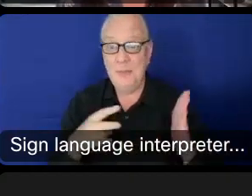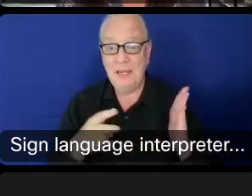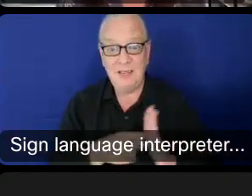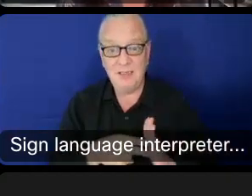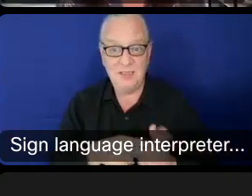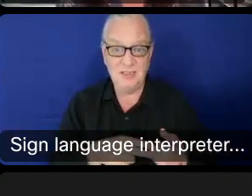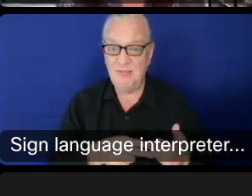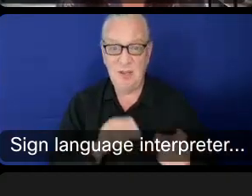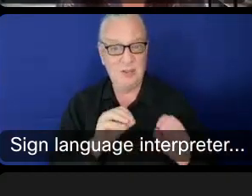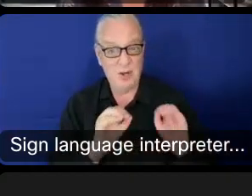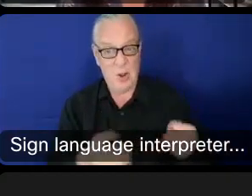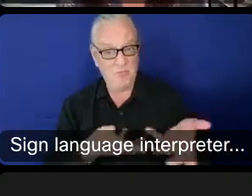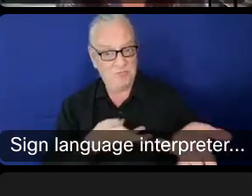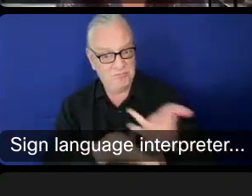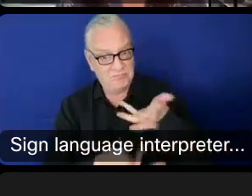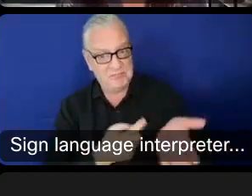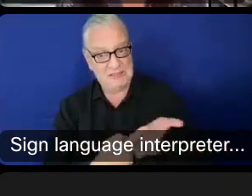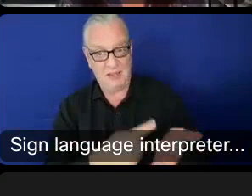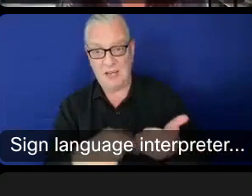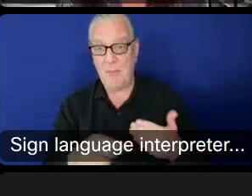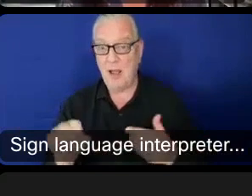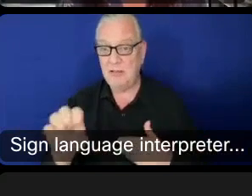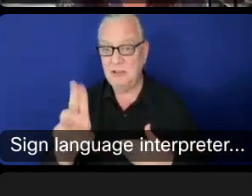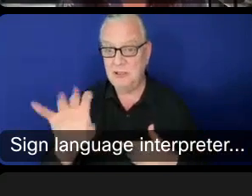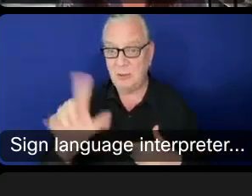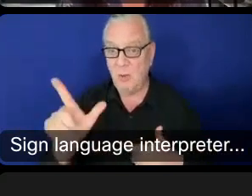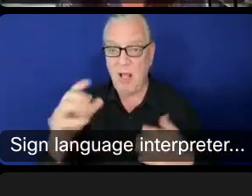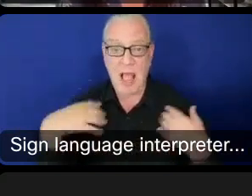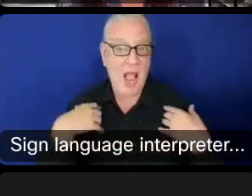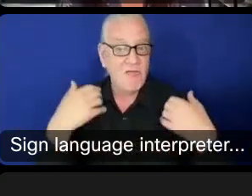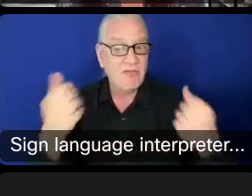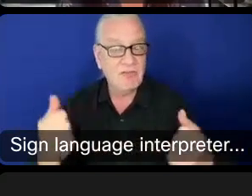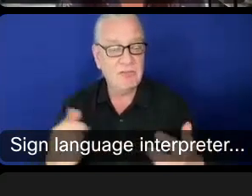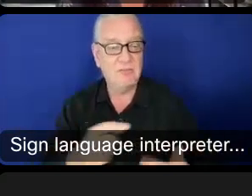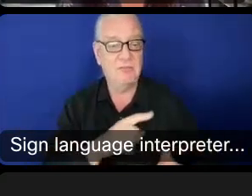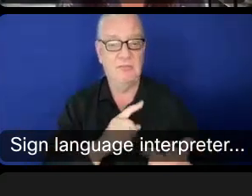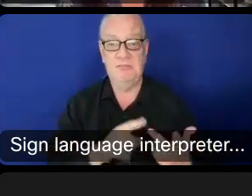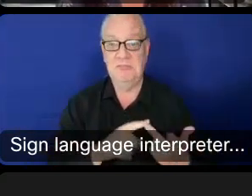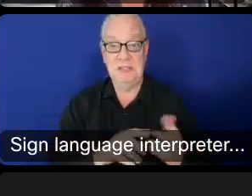conversations with folks. We weren't providing HIV education.